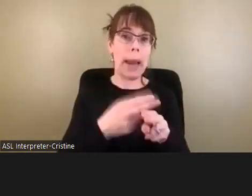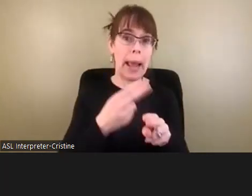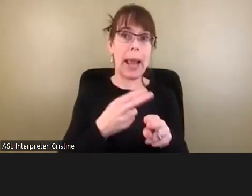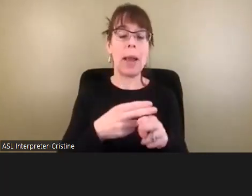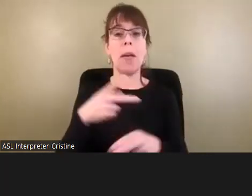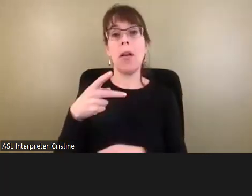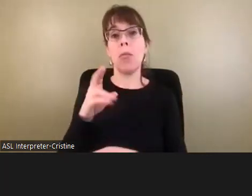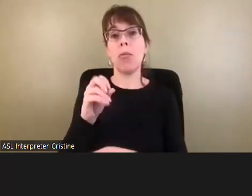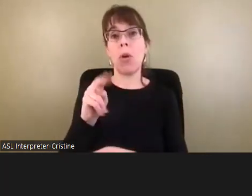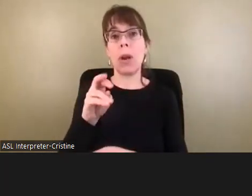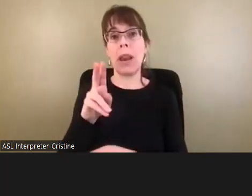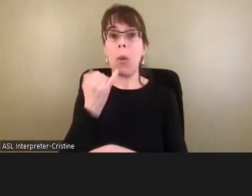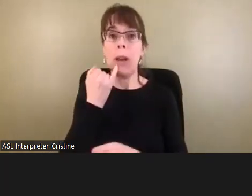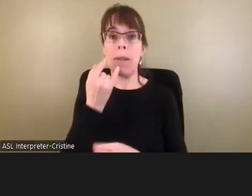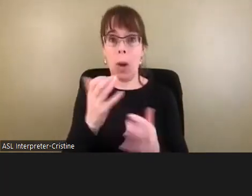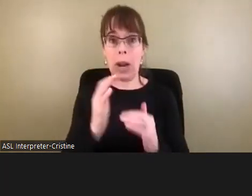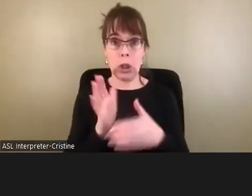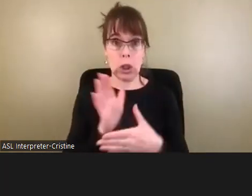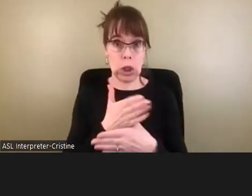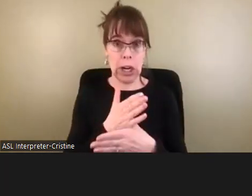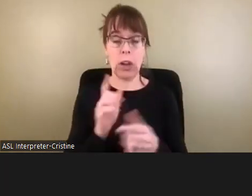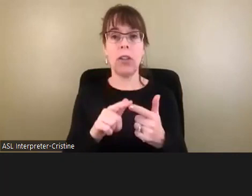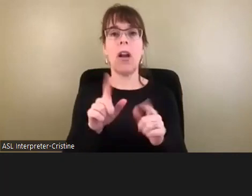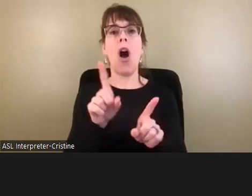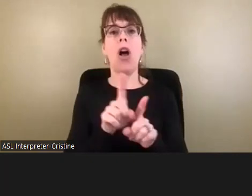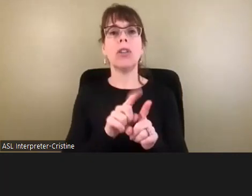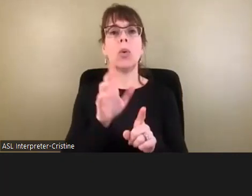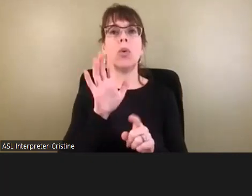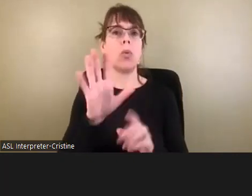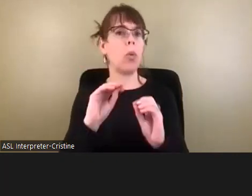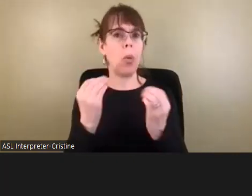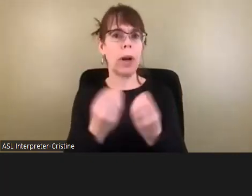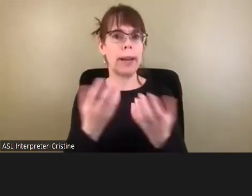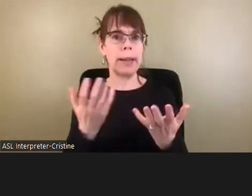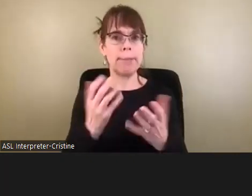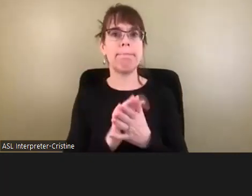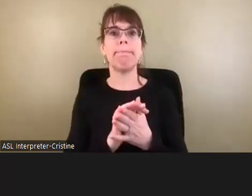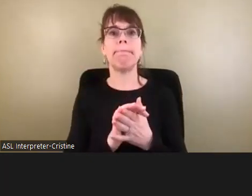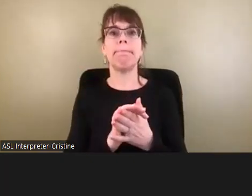if you're comfortable sharing, and then also your organization, and your role in your organization,